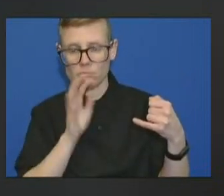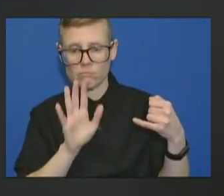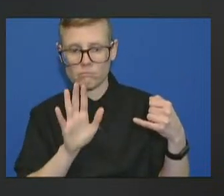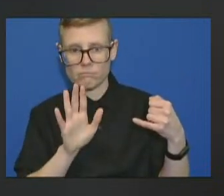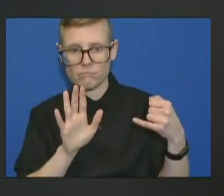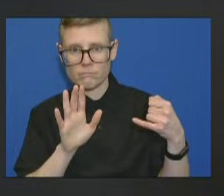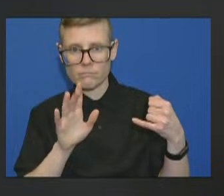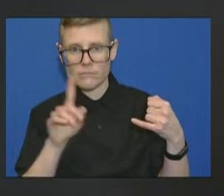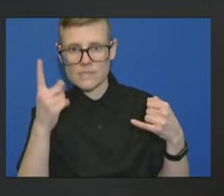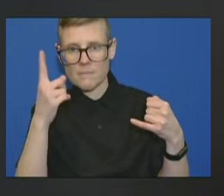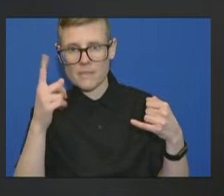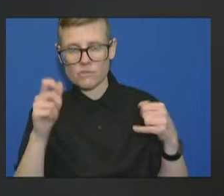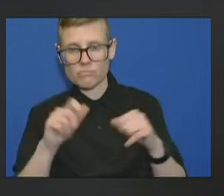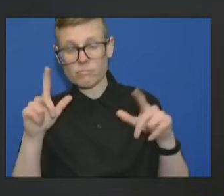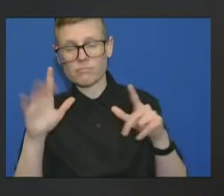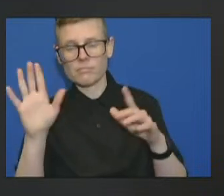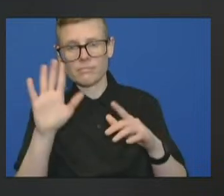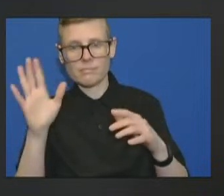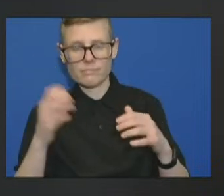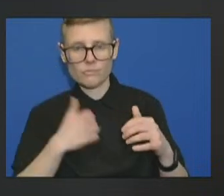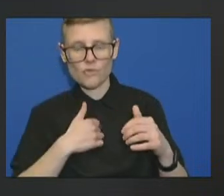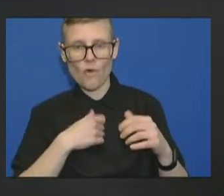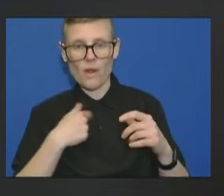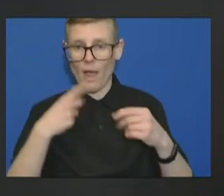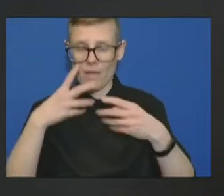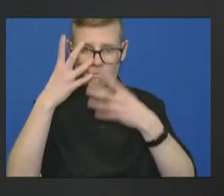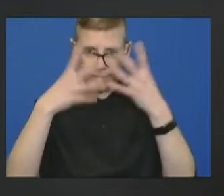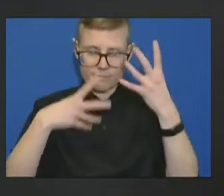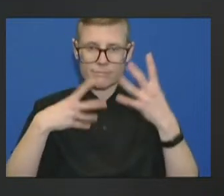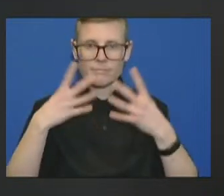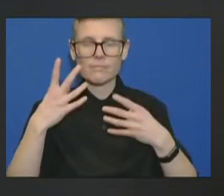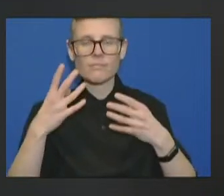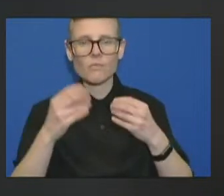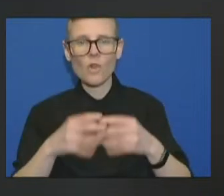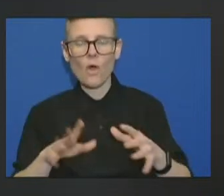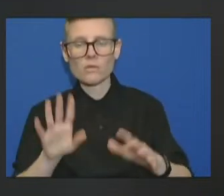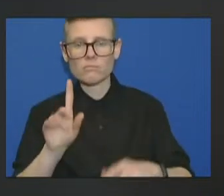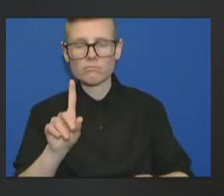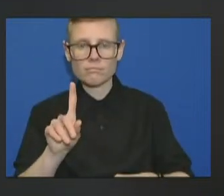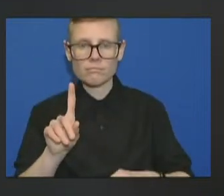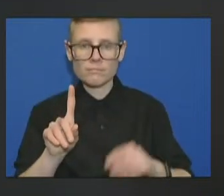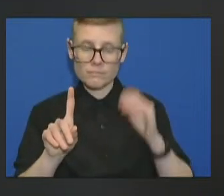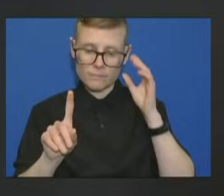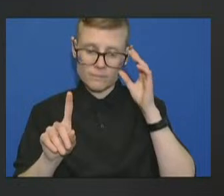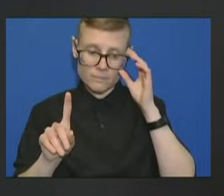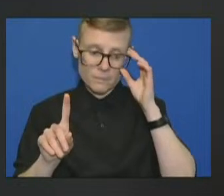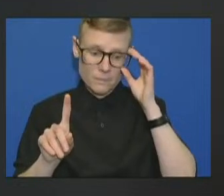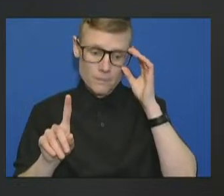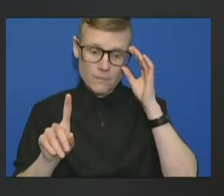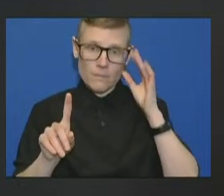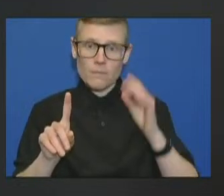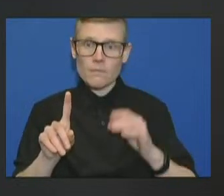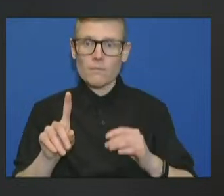line items. Oh, sorry. Something just kind of jumped on me there.